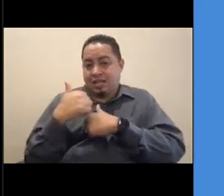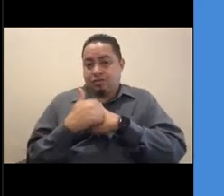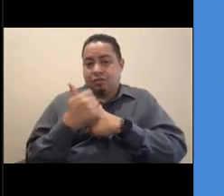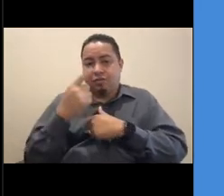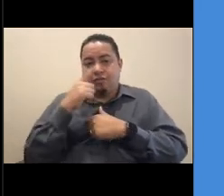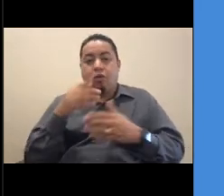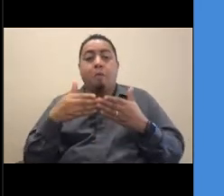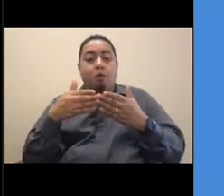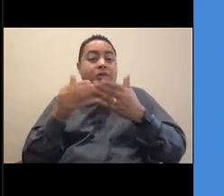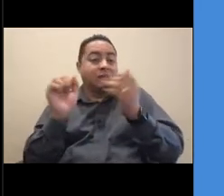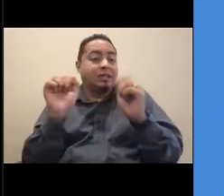which is really exciting.